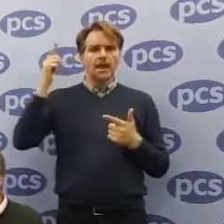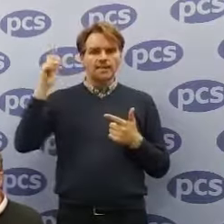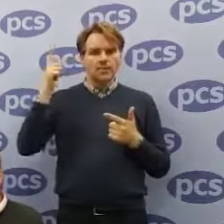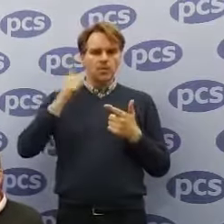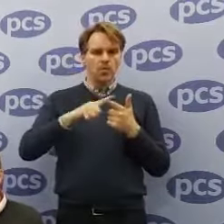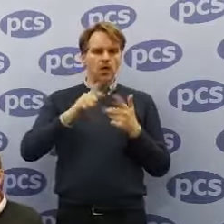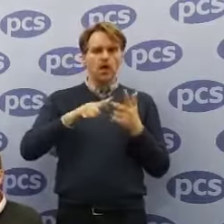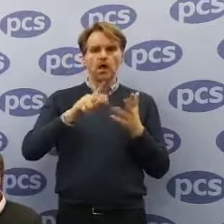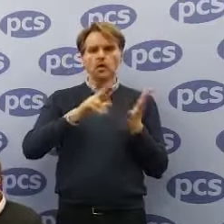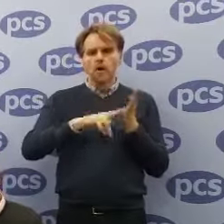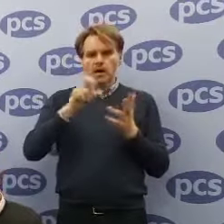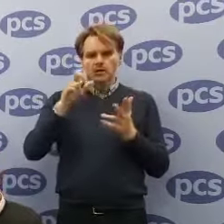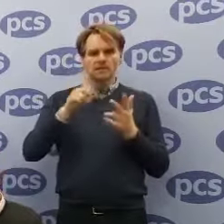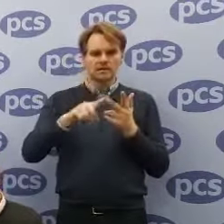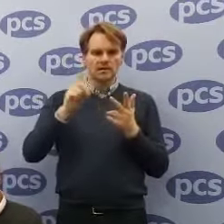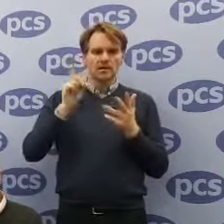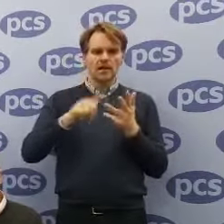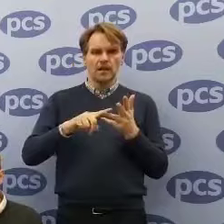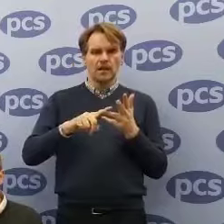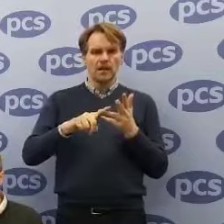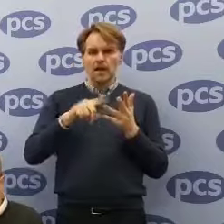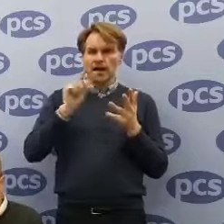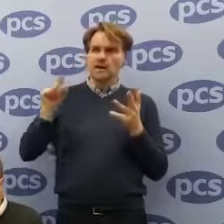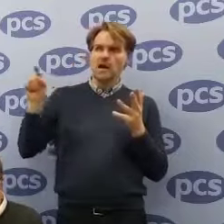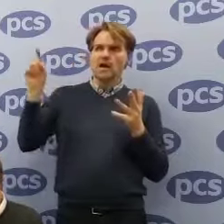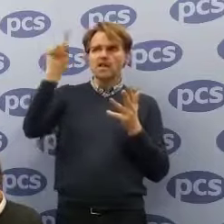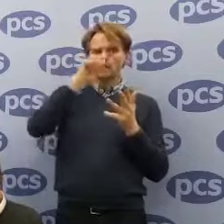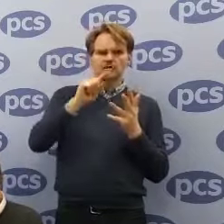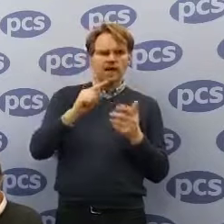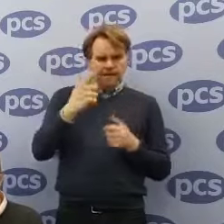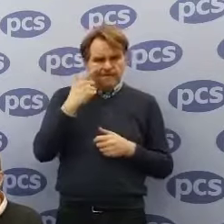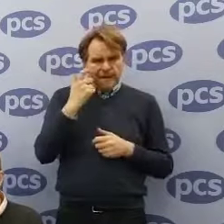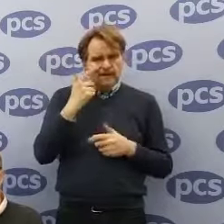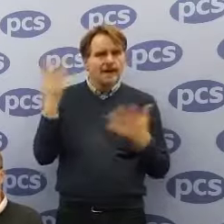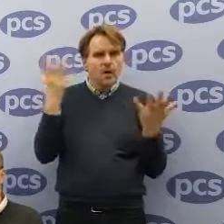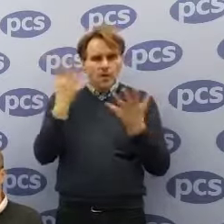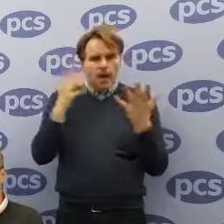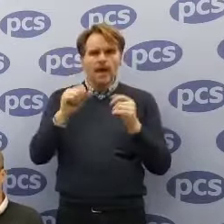other people are doing the same so find out and attend your meeting